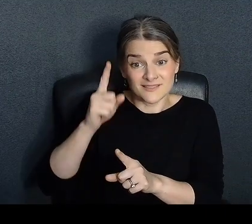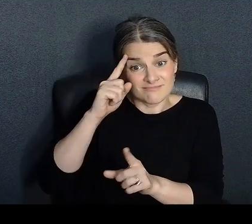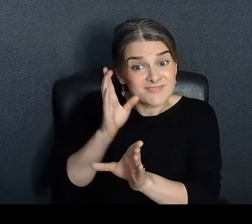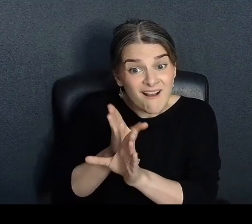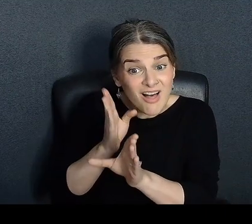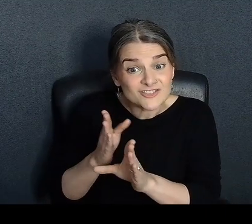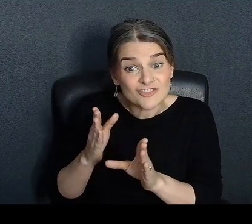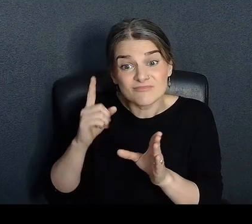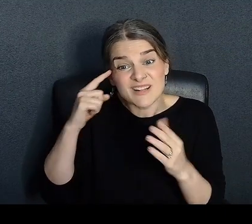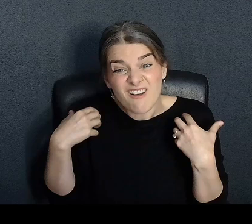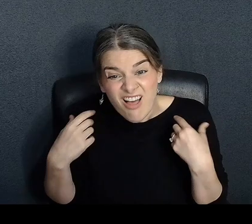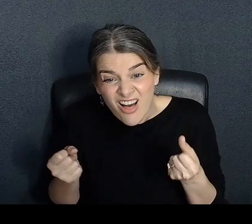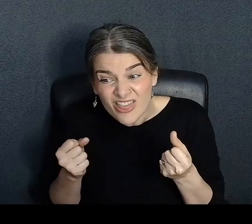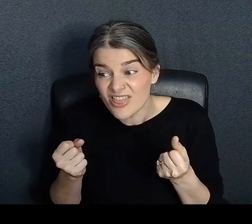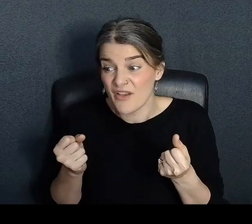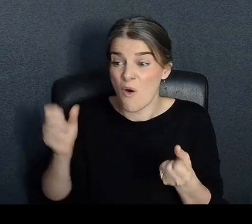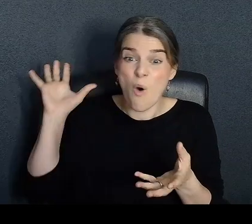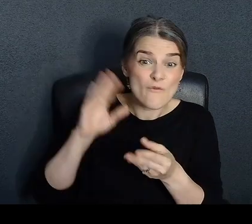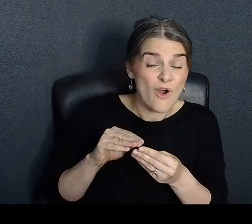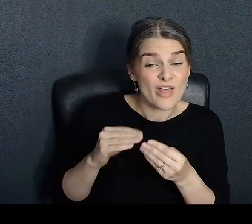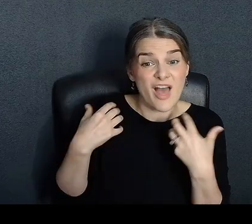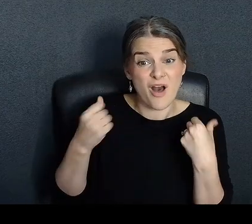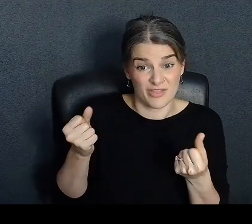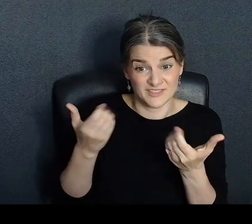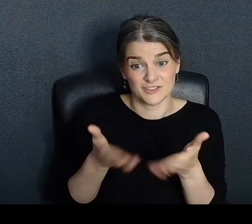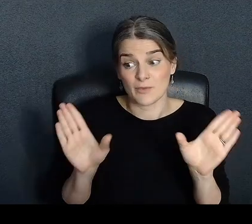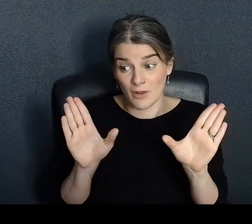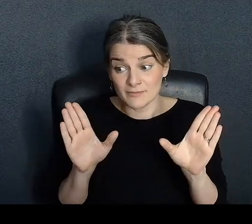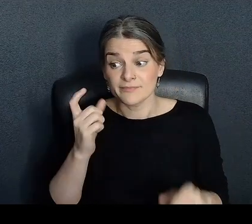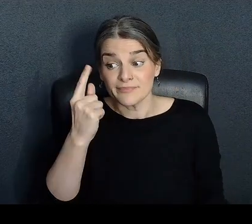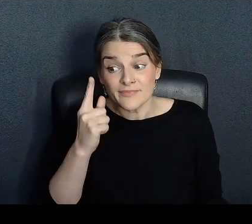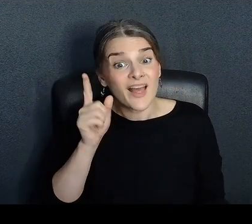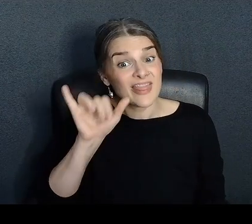Hearing Industries Association, they have some great resources.